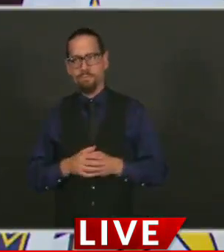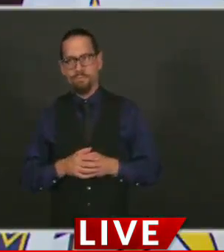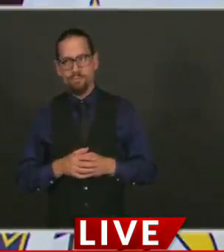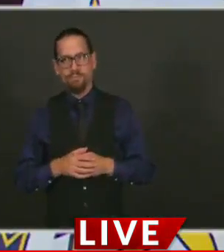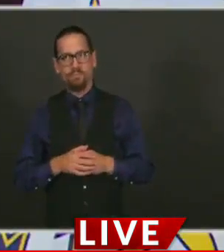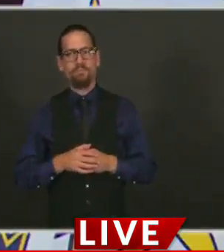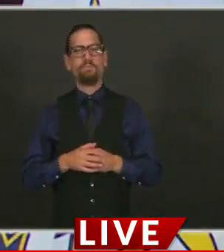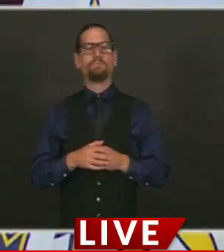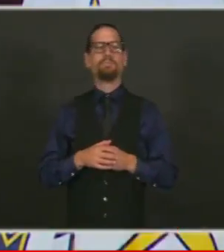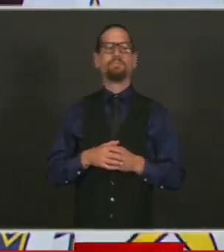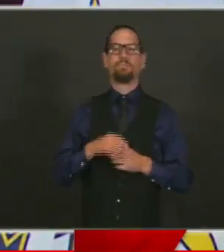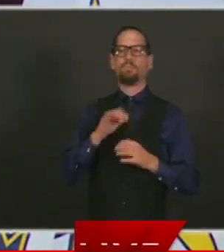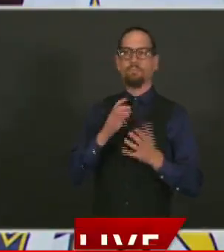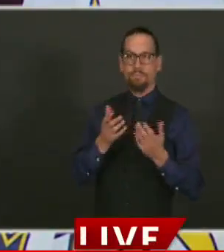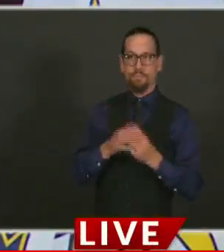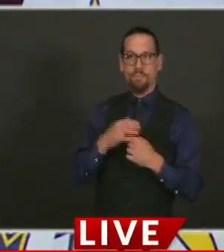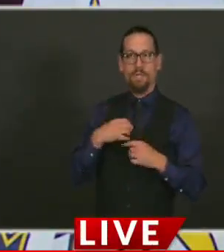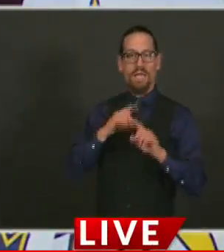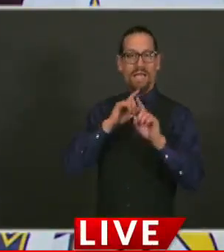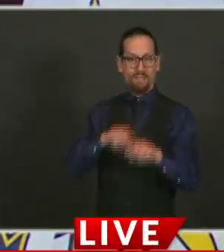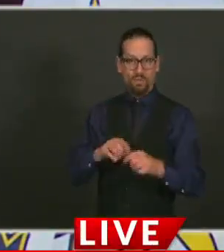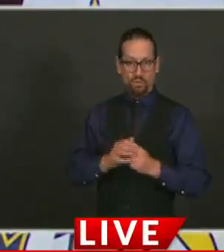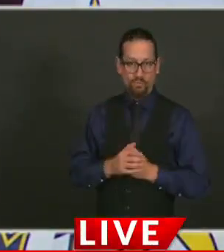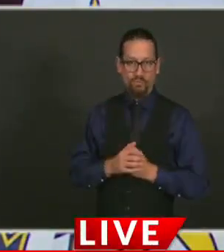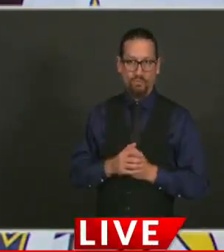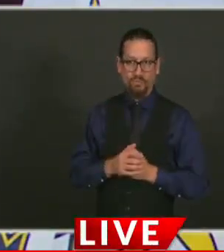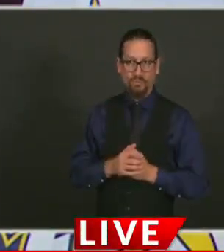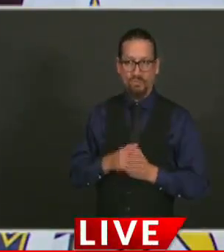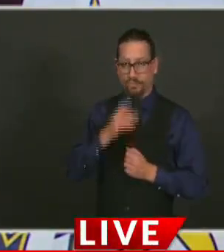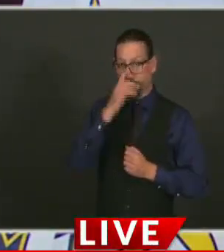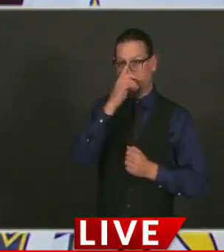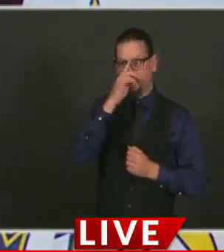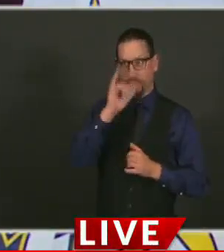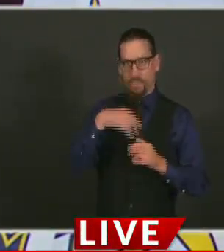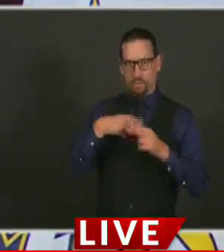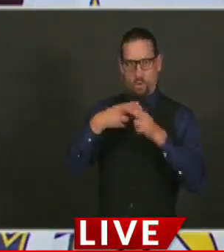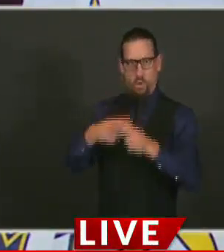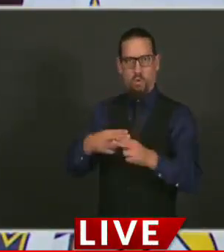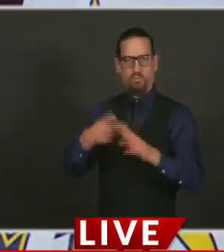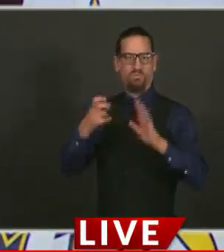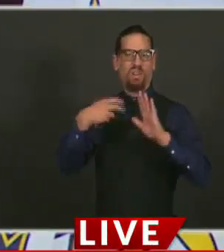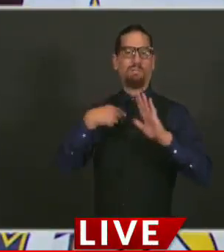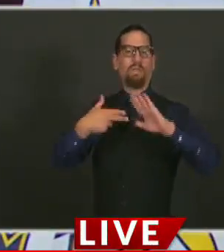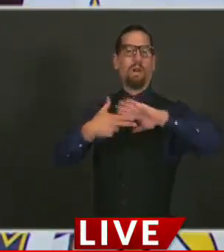AS FAR AS SPREAD THAT IS COMING FROM SCHOOL SITUATIONS?